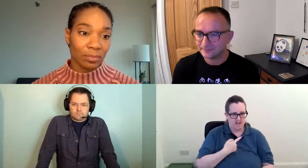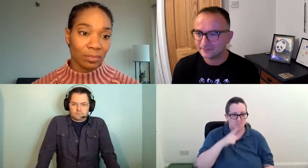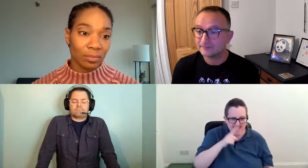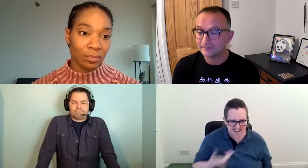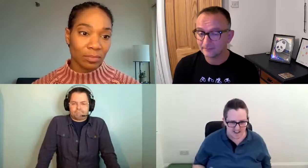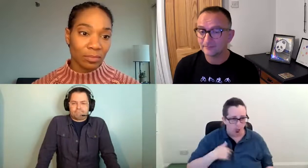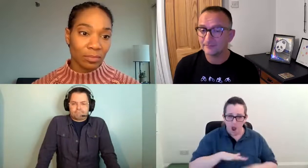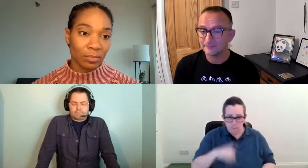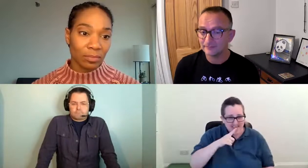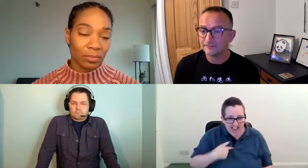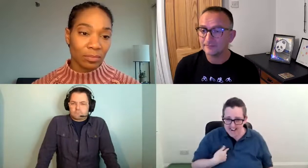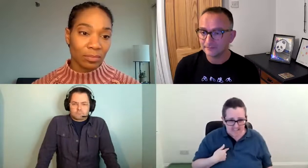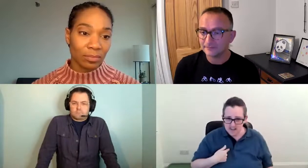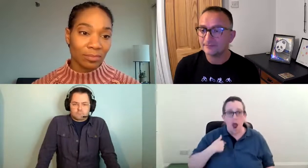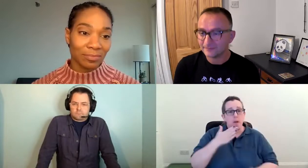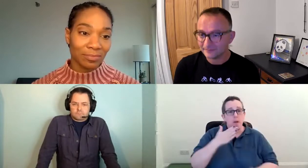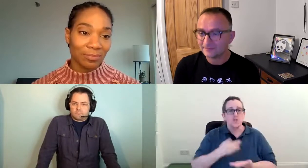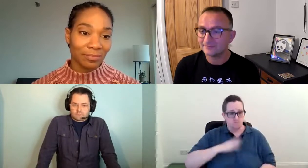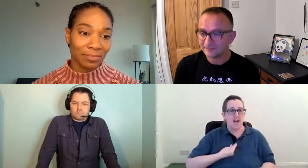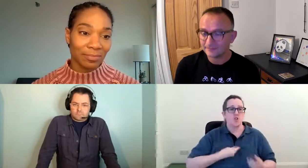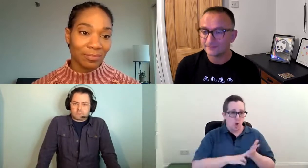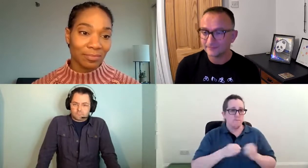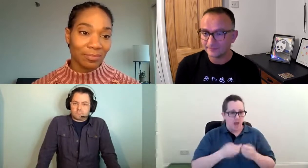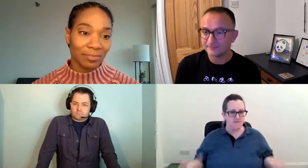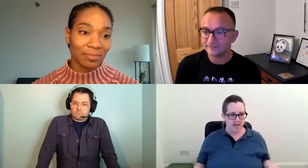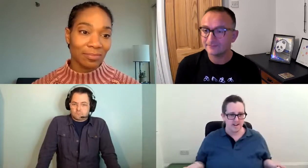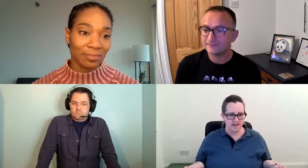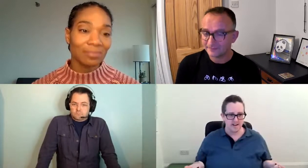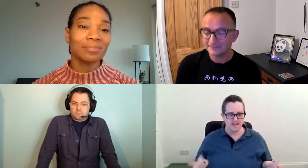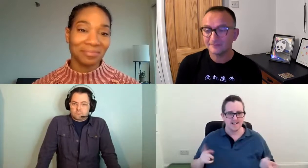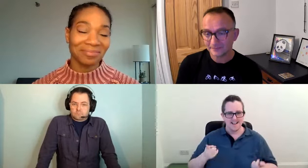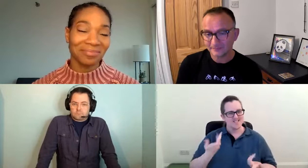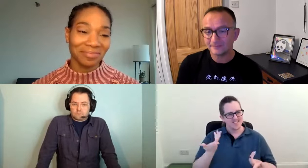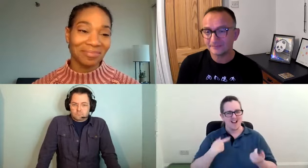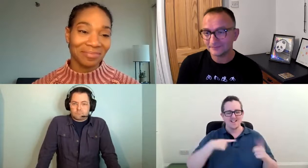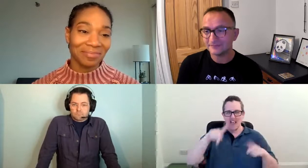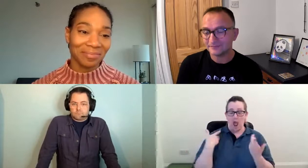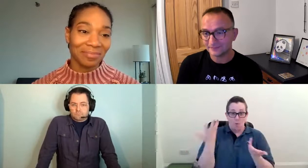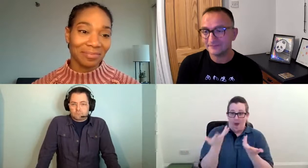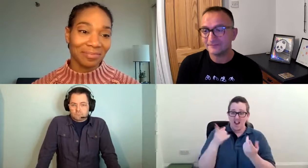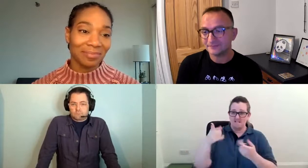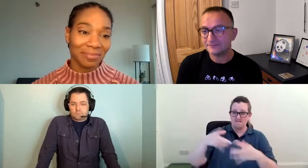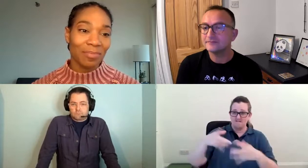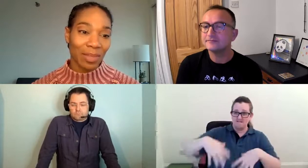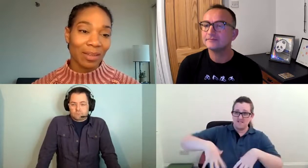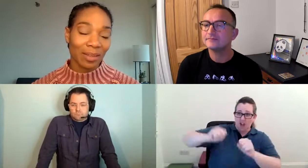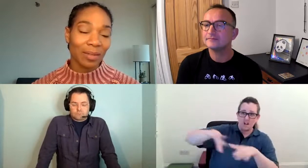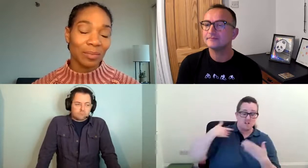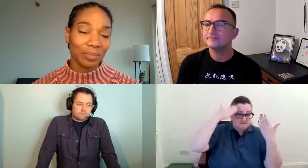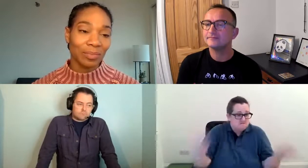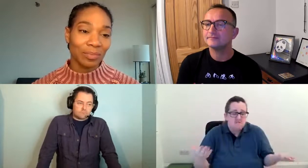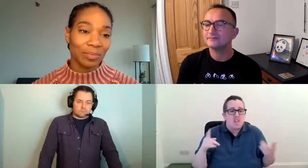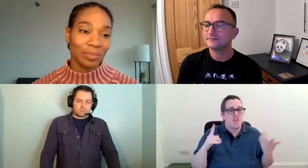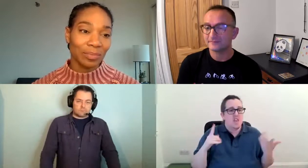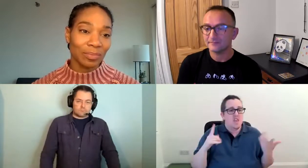I don't know how it started or its ethnology